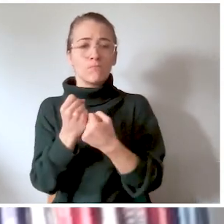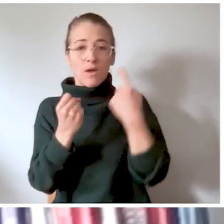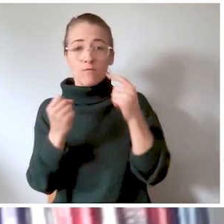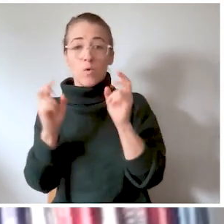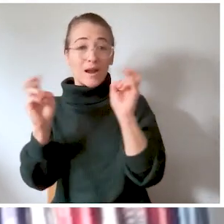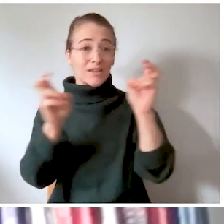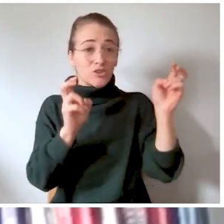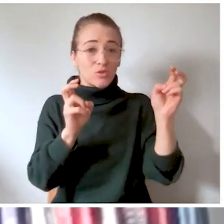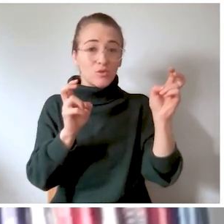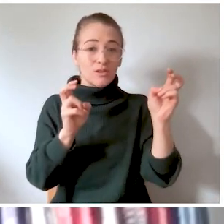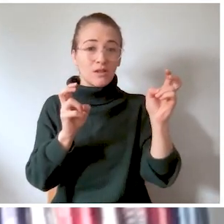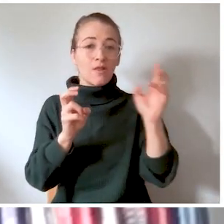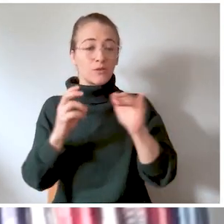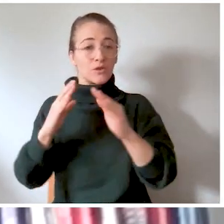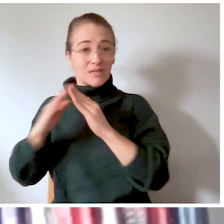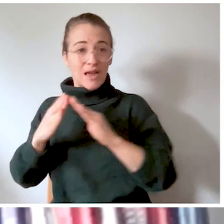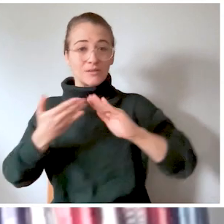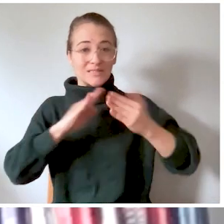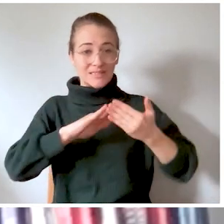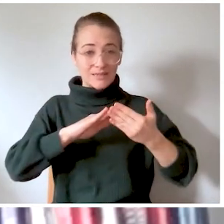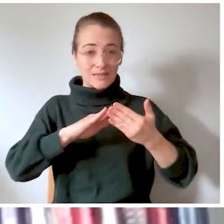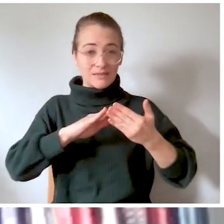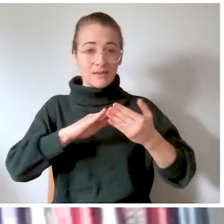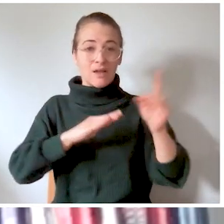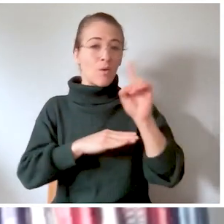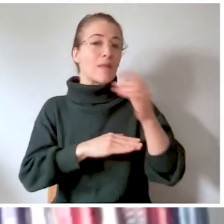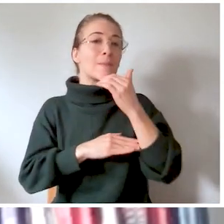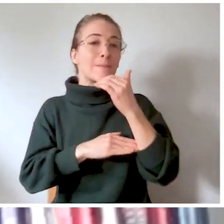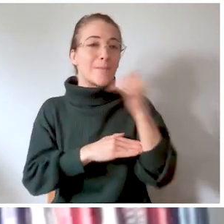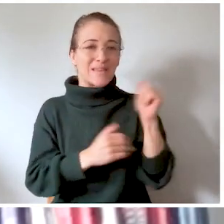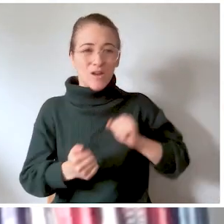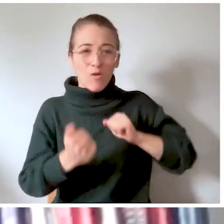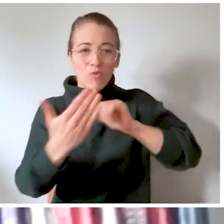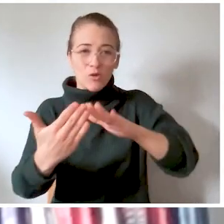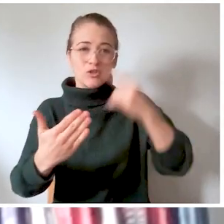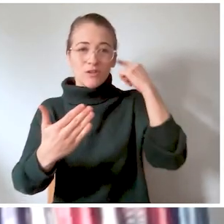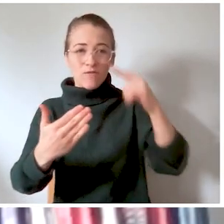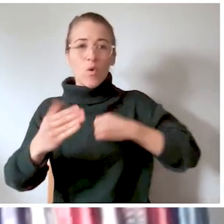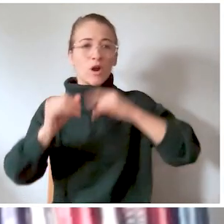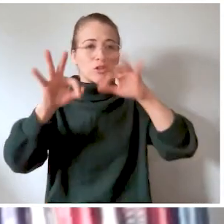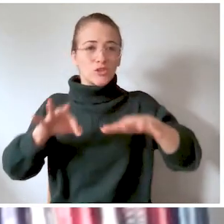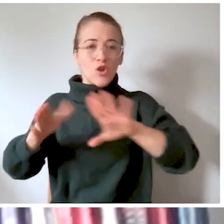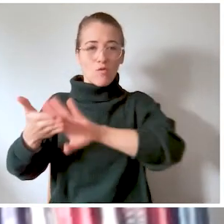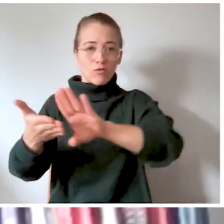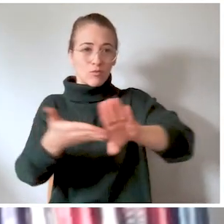those are actually the towns and the cities where there are the best approaches to snow removal. So that would be the number one thing.